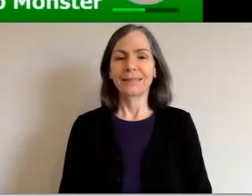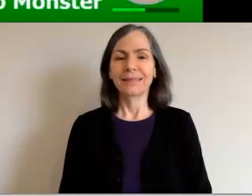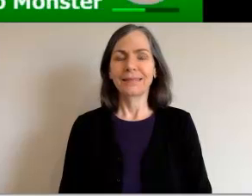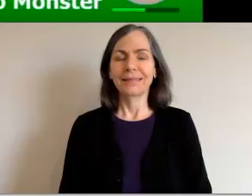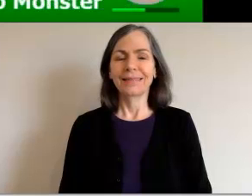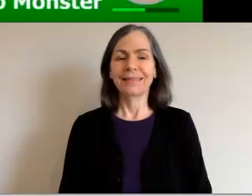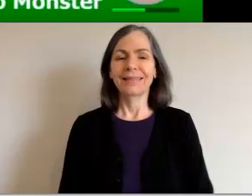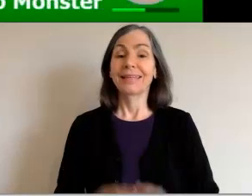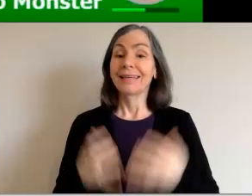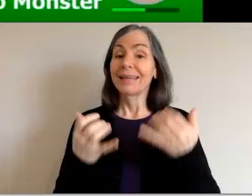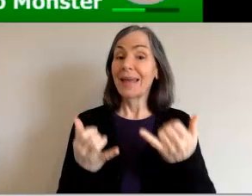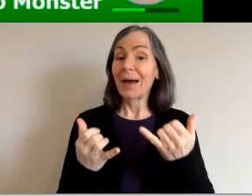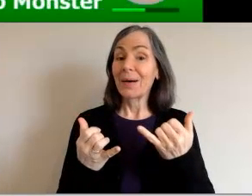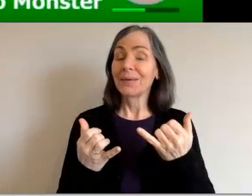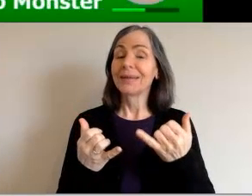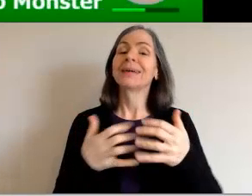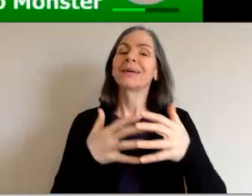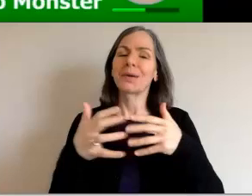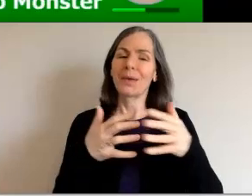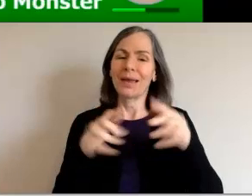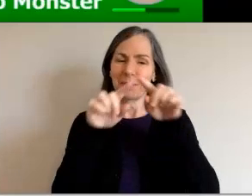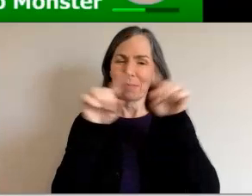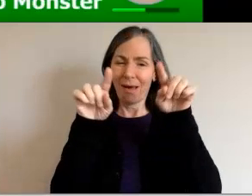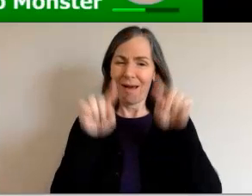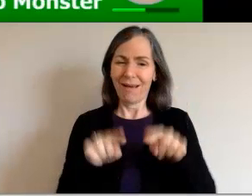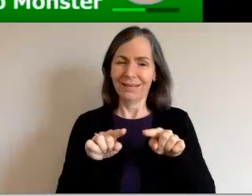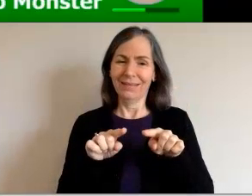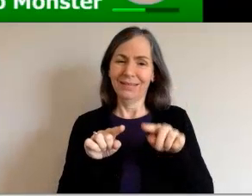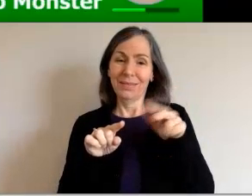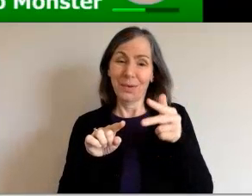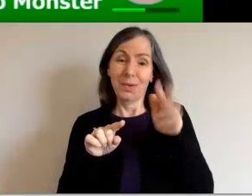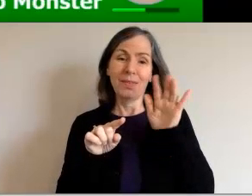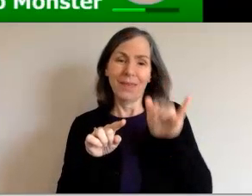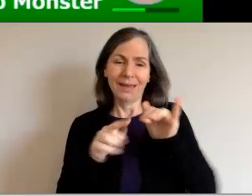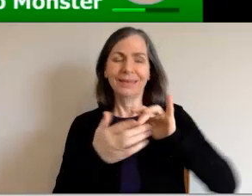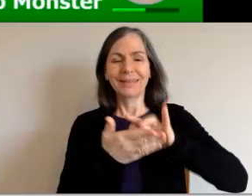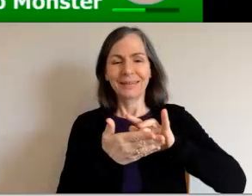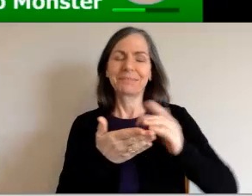And now we are going to click on this gray block so we can get to the next step.